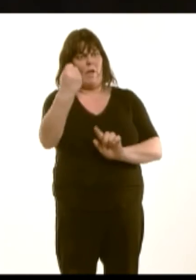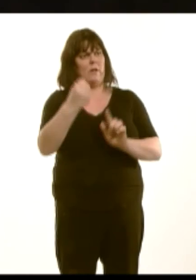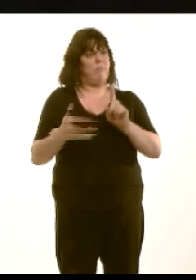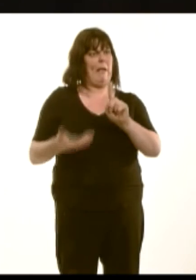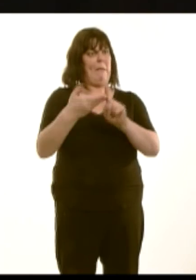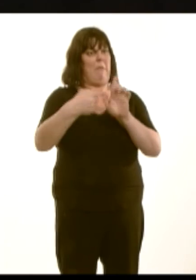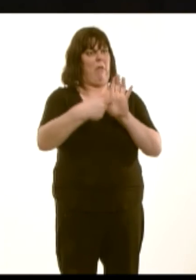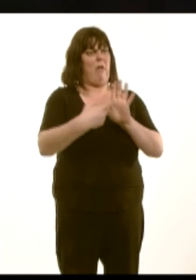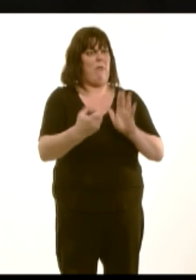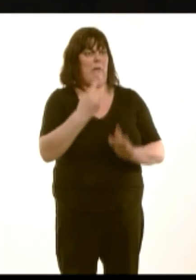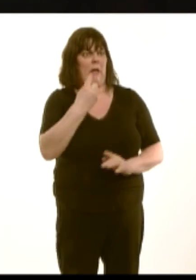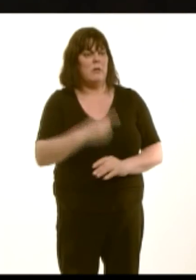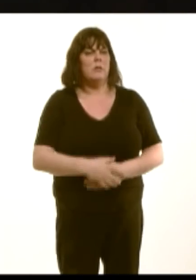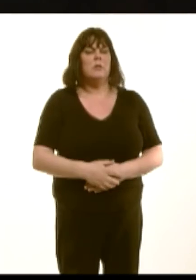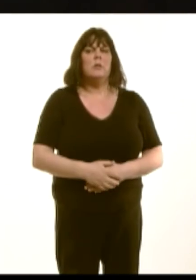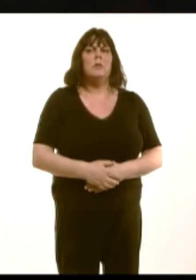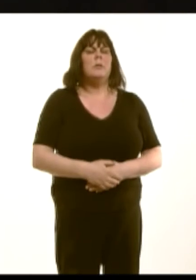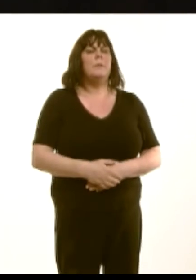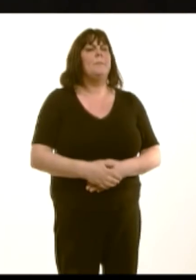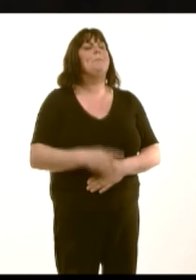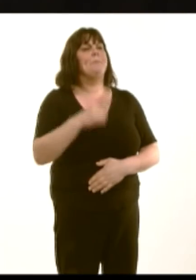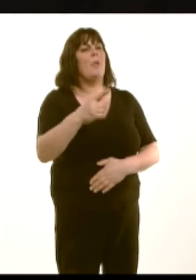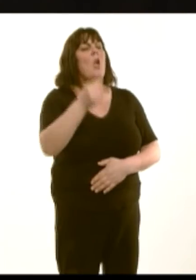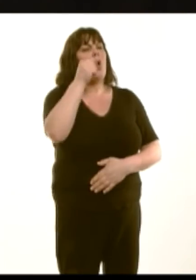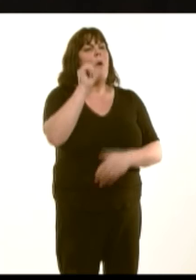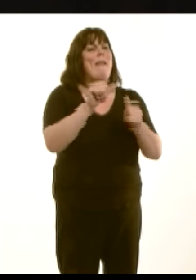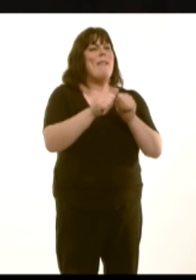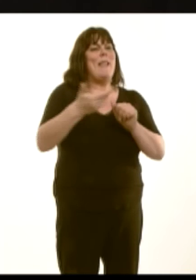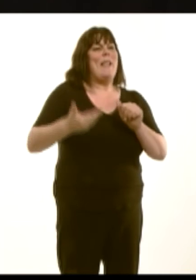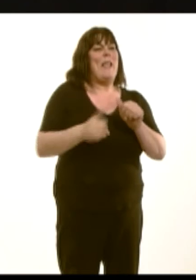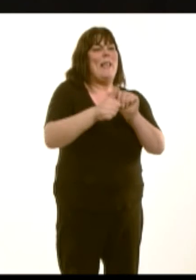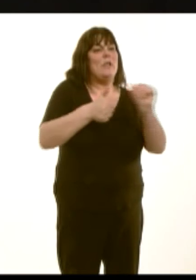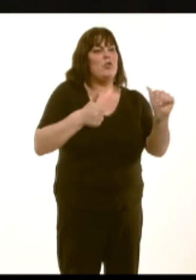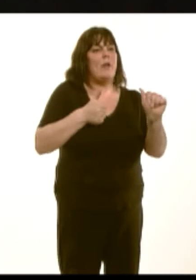There have been recent calls by industry experts that the Labour call to renationalise some